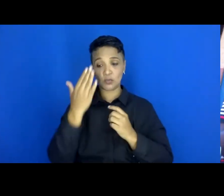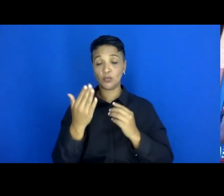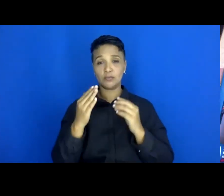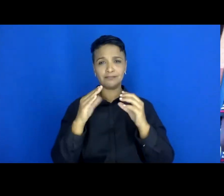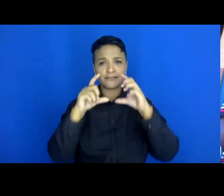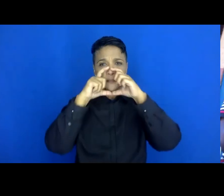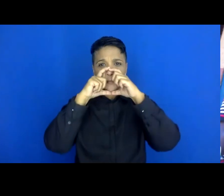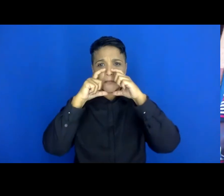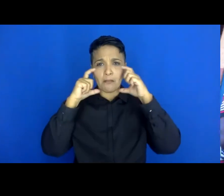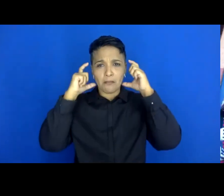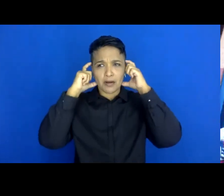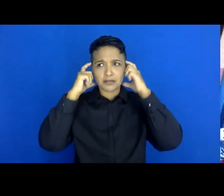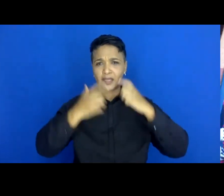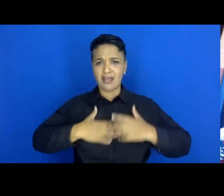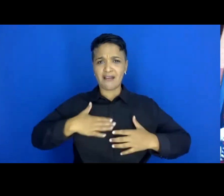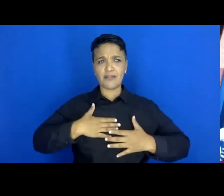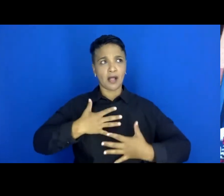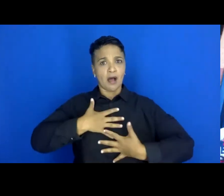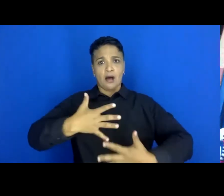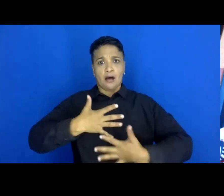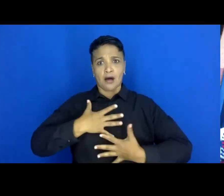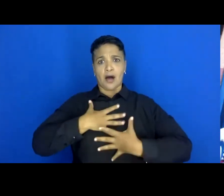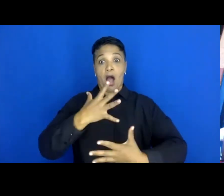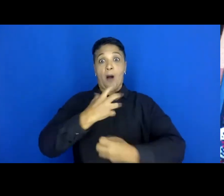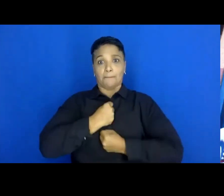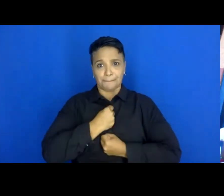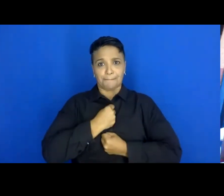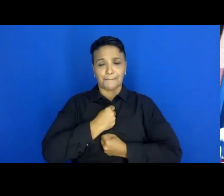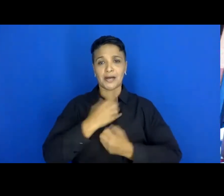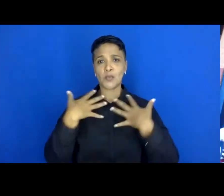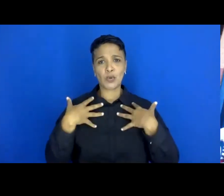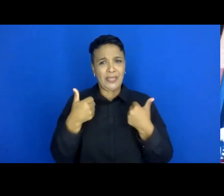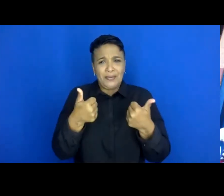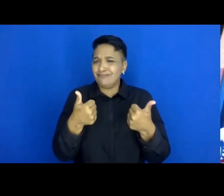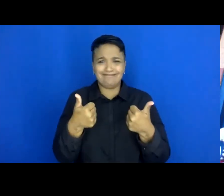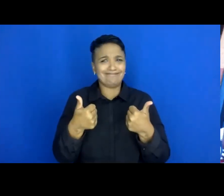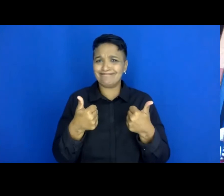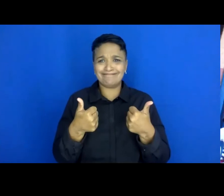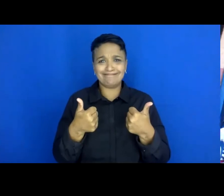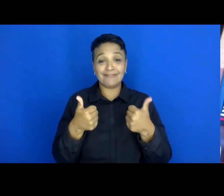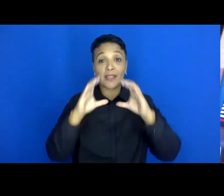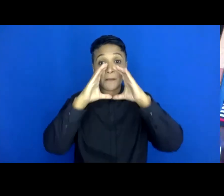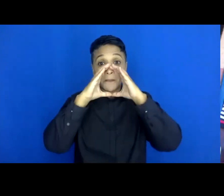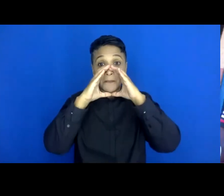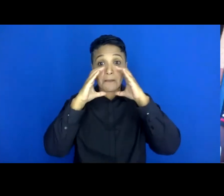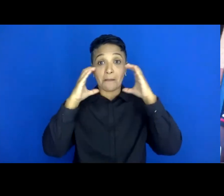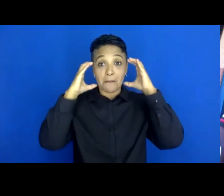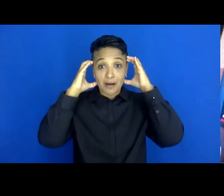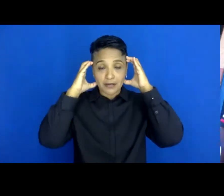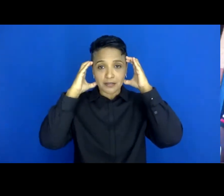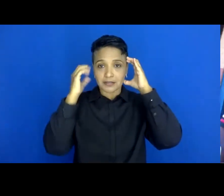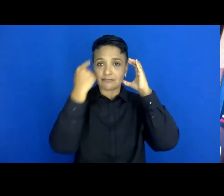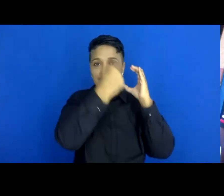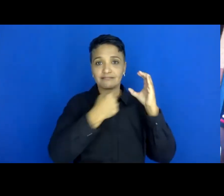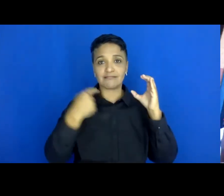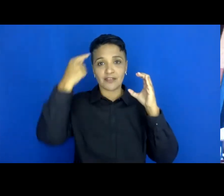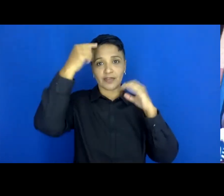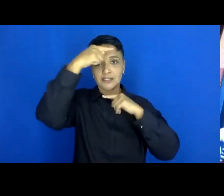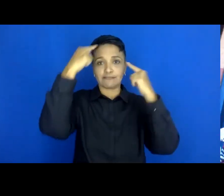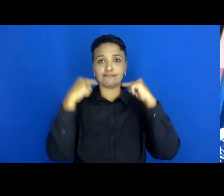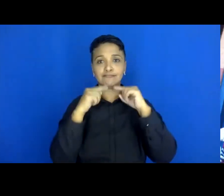breathing is not all that well and even the mask will cover your face it is a bit challenging